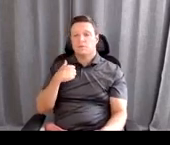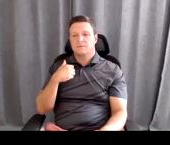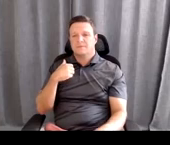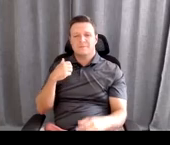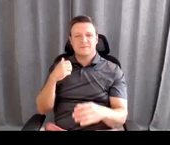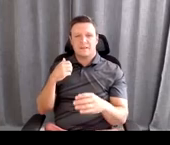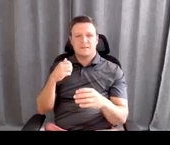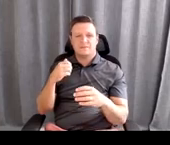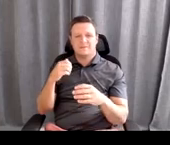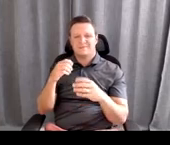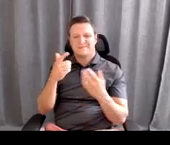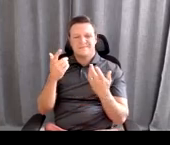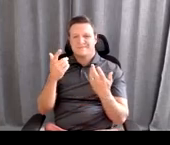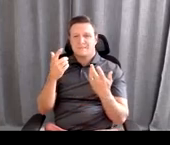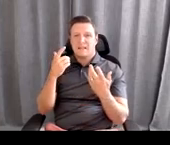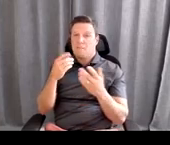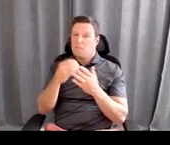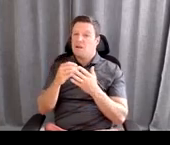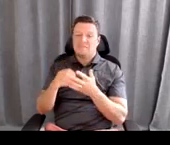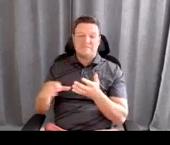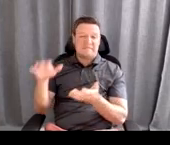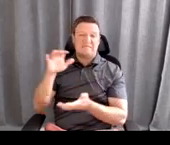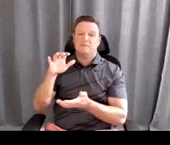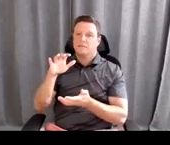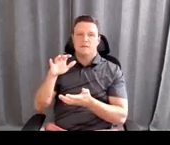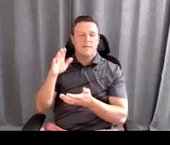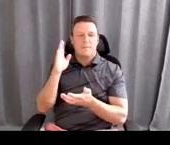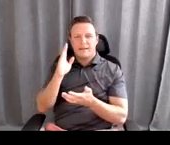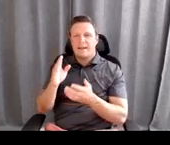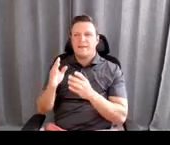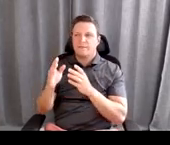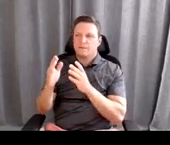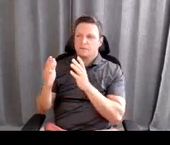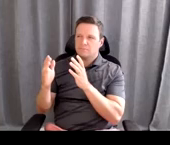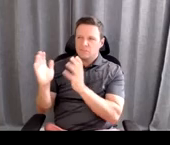We're giving a ton of money to do the work, but never once approached farmers about what they were already doing.